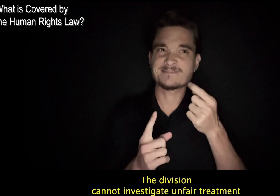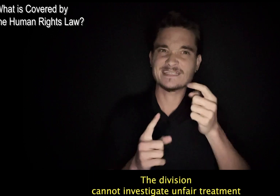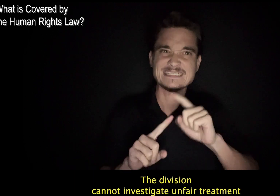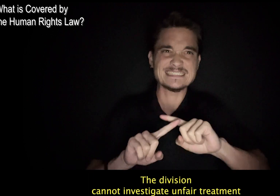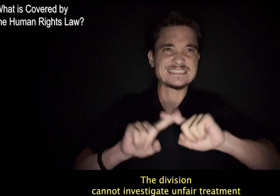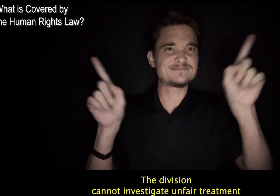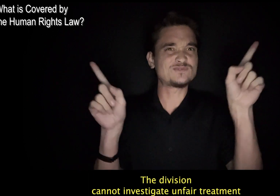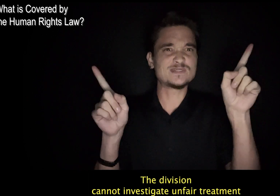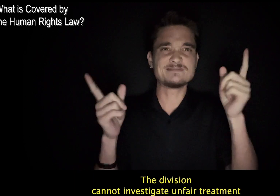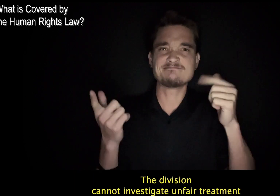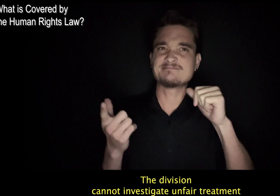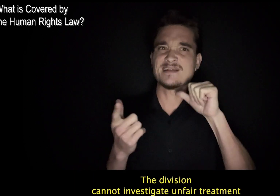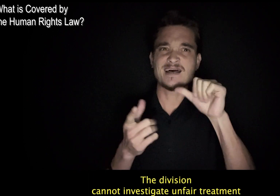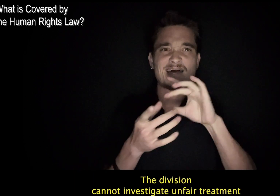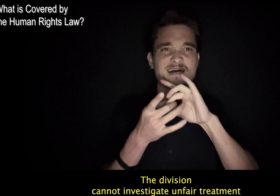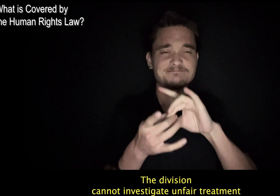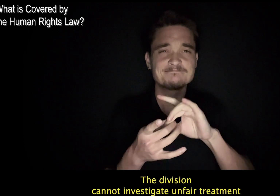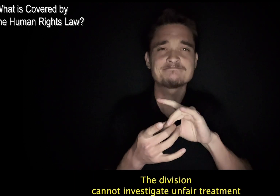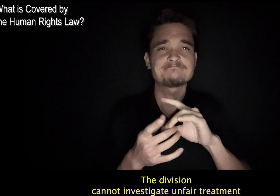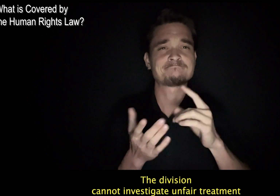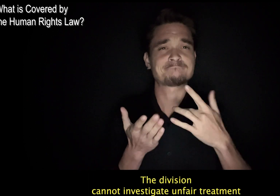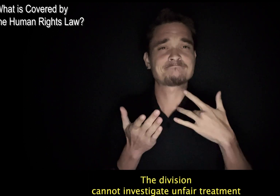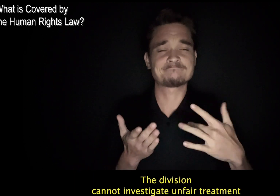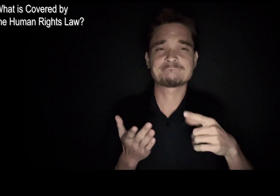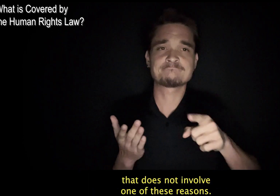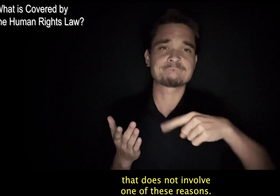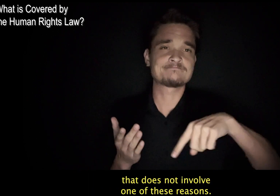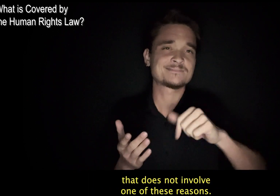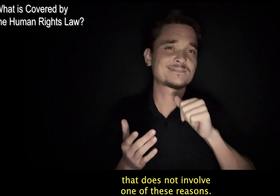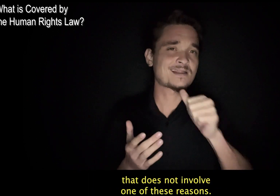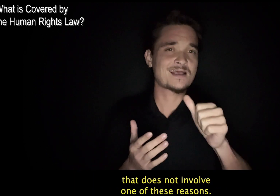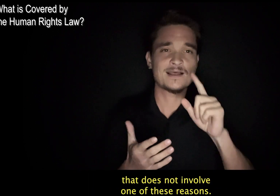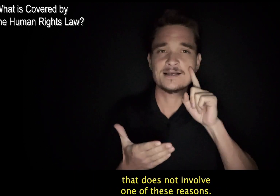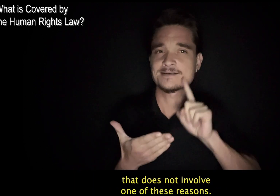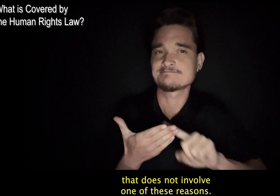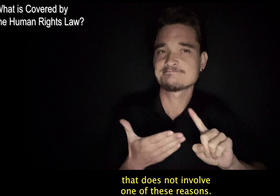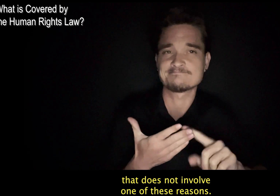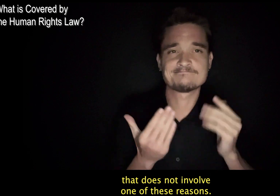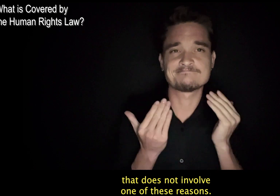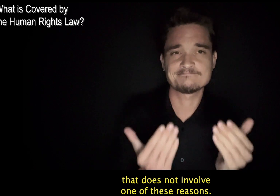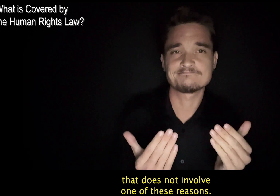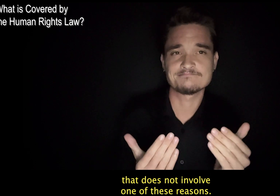The division cannot investigate unfair treatment that does not involve one of these reasons.